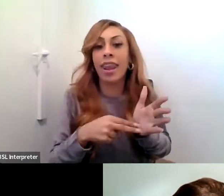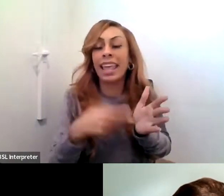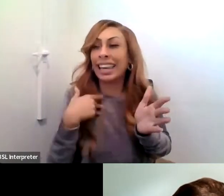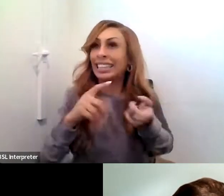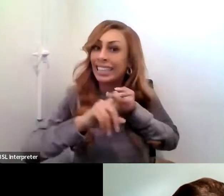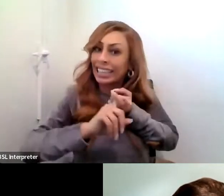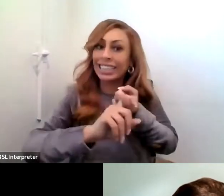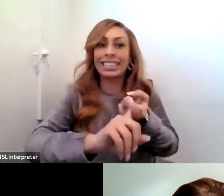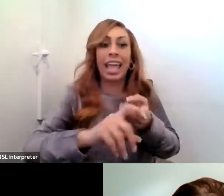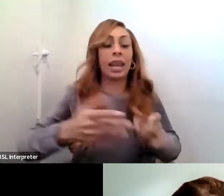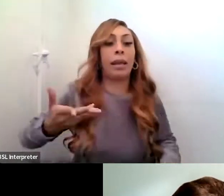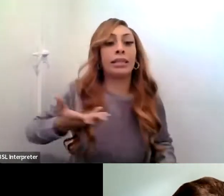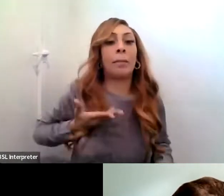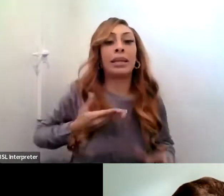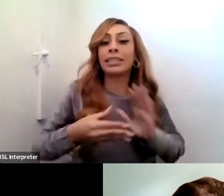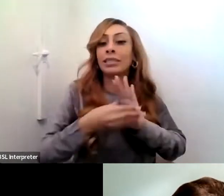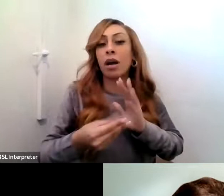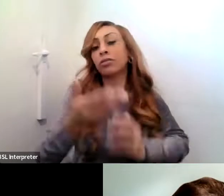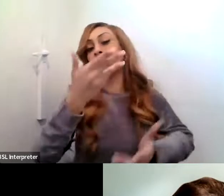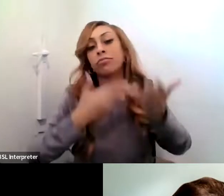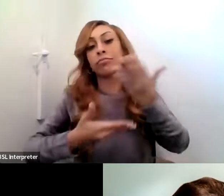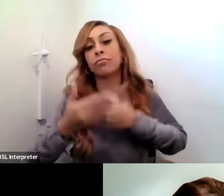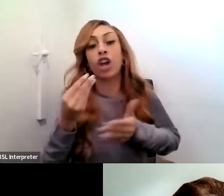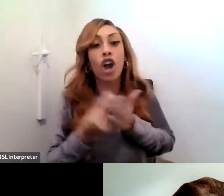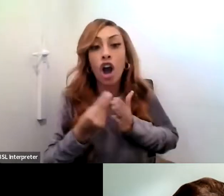if I could ask you to talk a bit about cost implications,